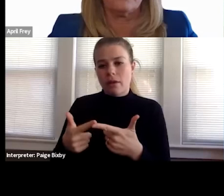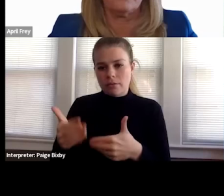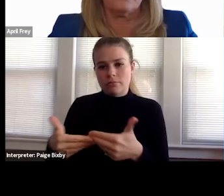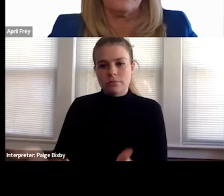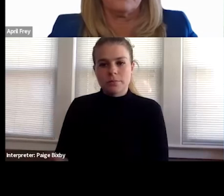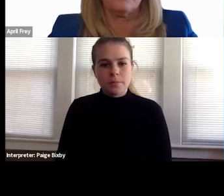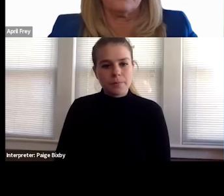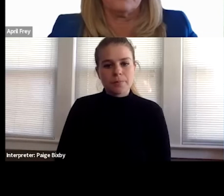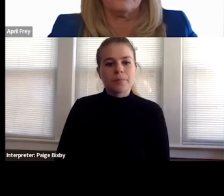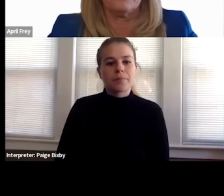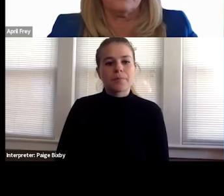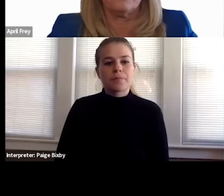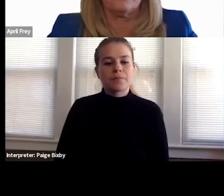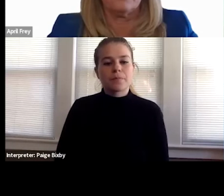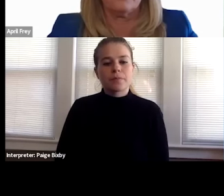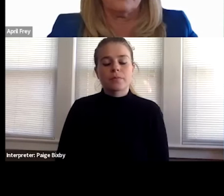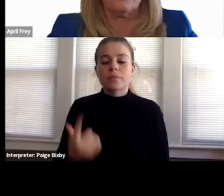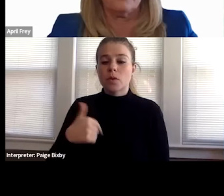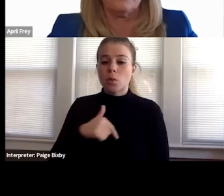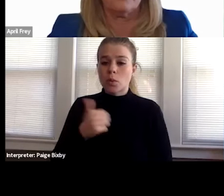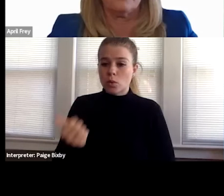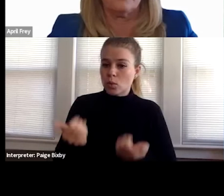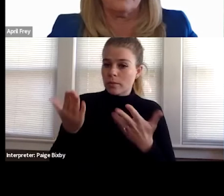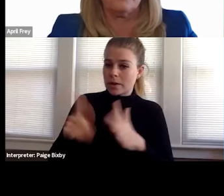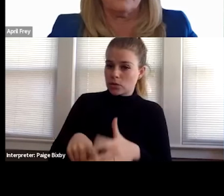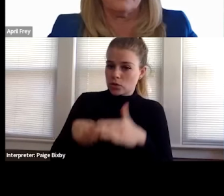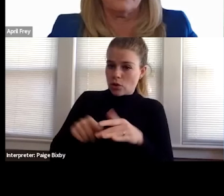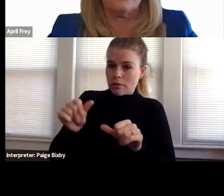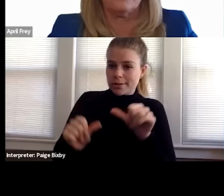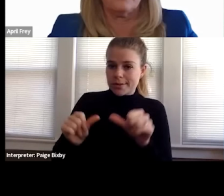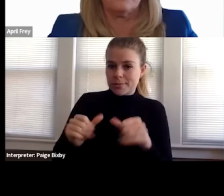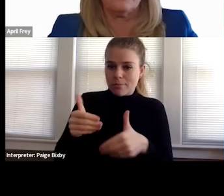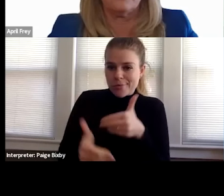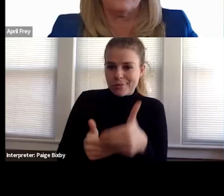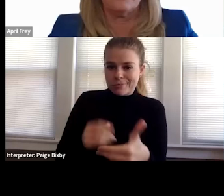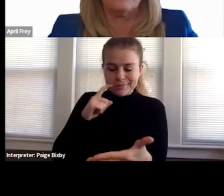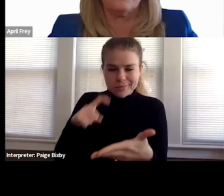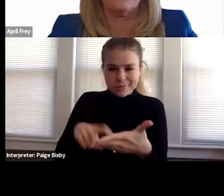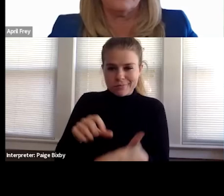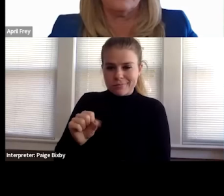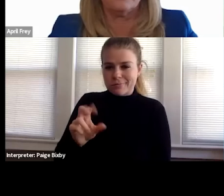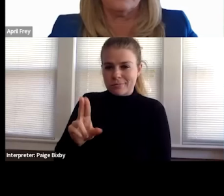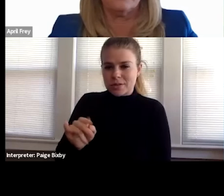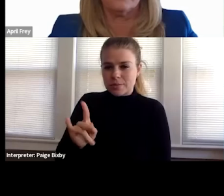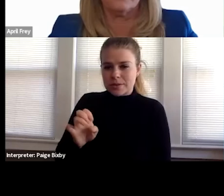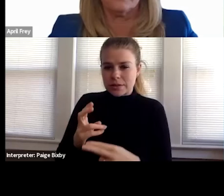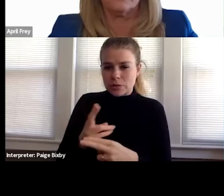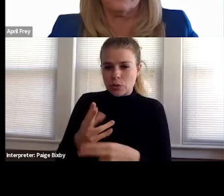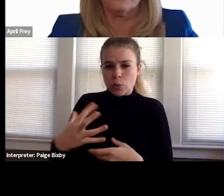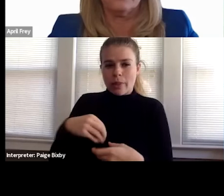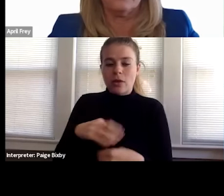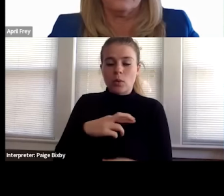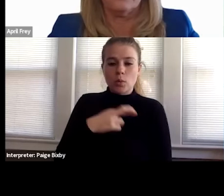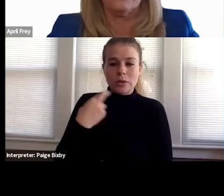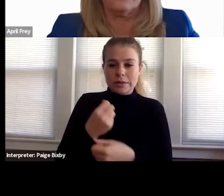So we recommend starting the assessment process to identify substance use during the risk and safety assessment completed by child welfare.